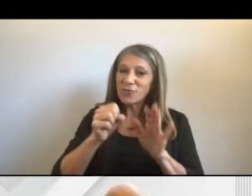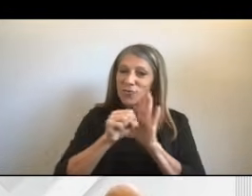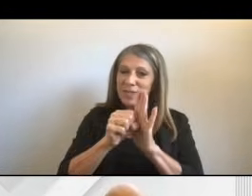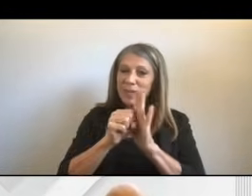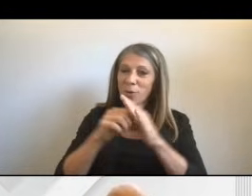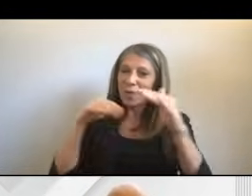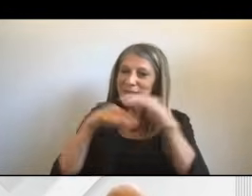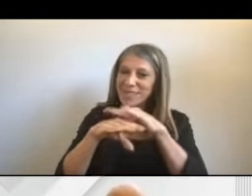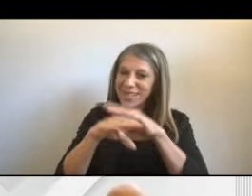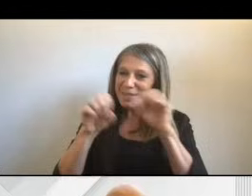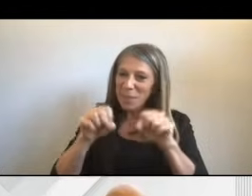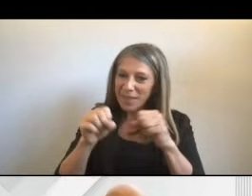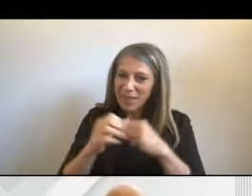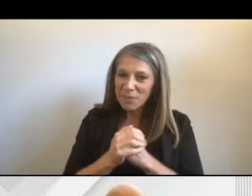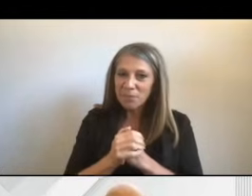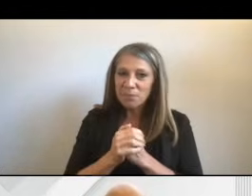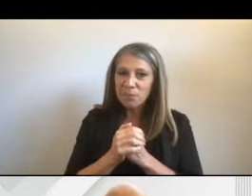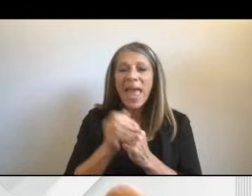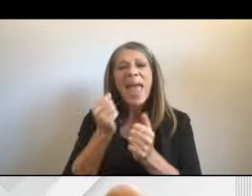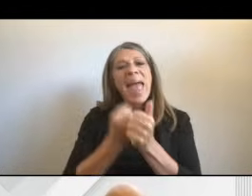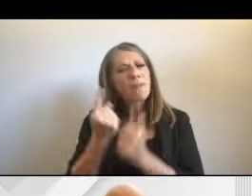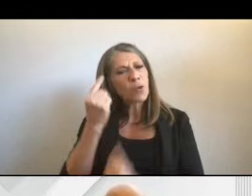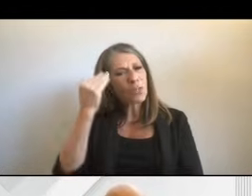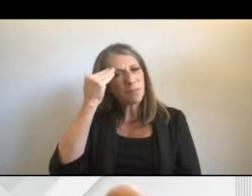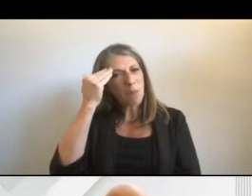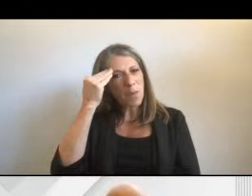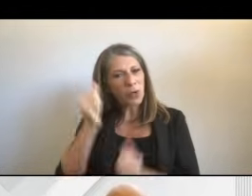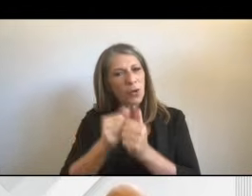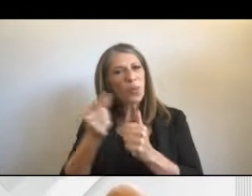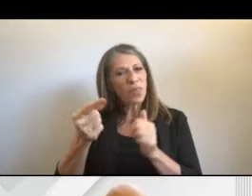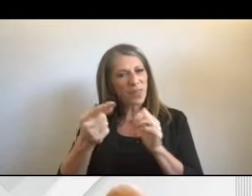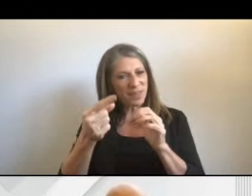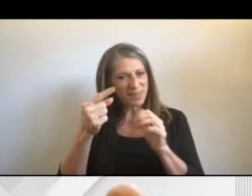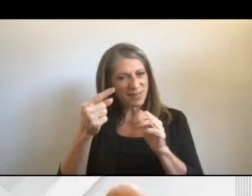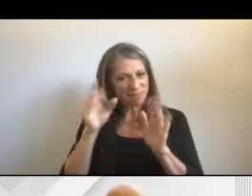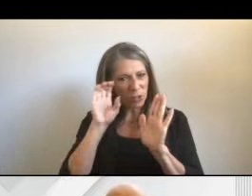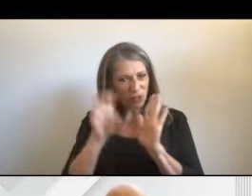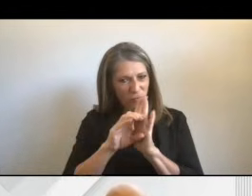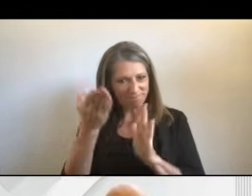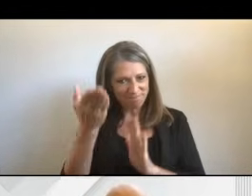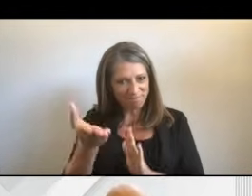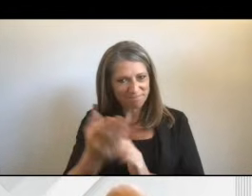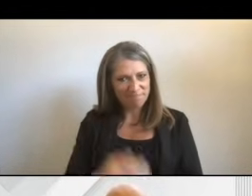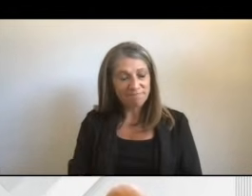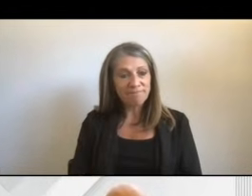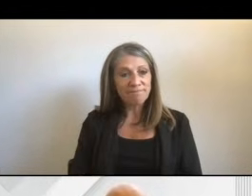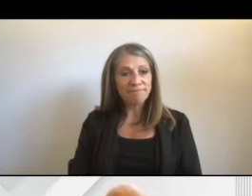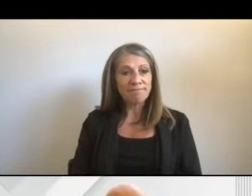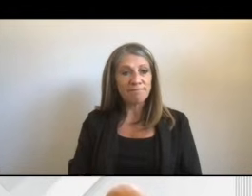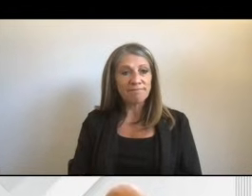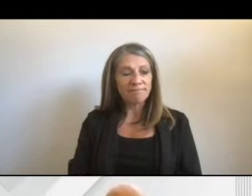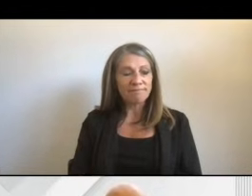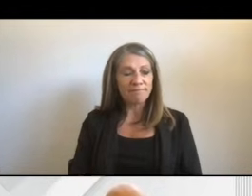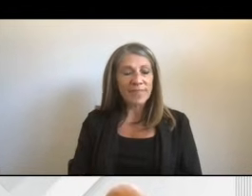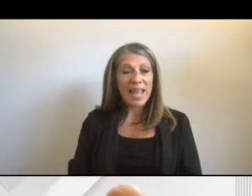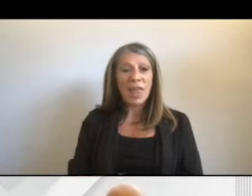Everyone should be fairly familiar with the symbol. And the symbol in this background